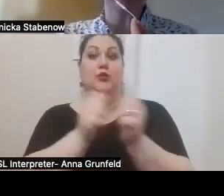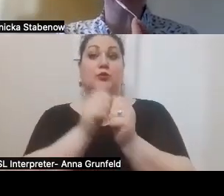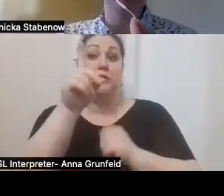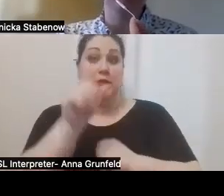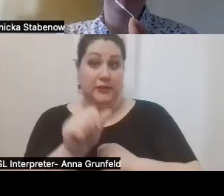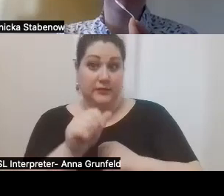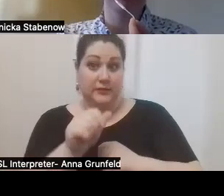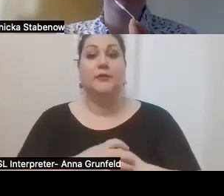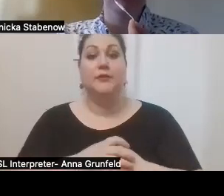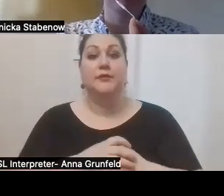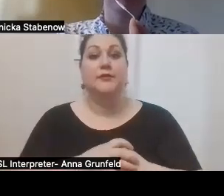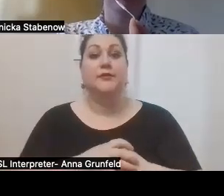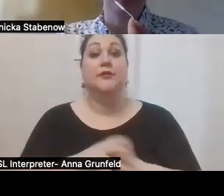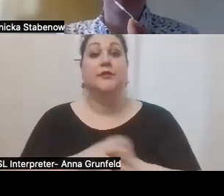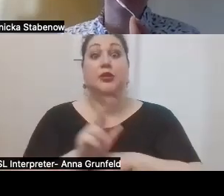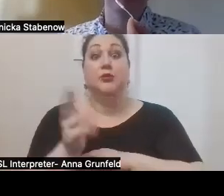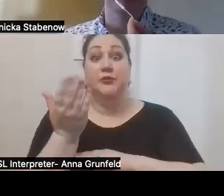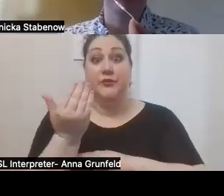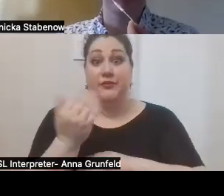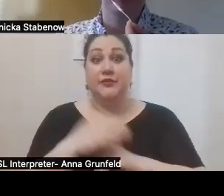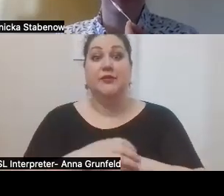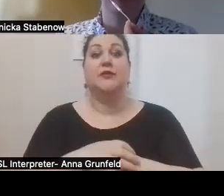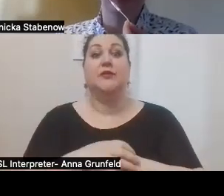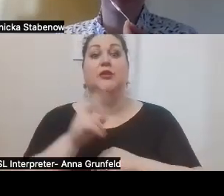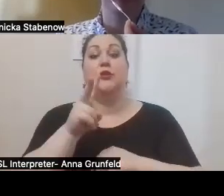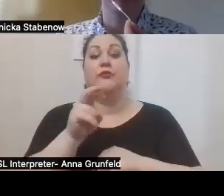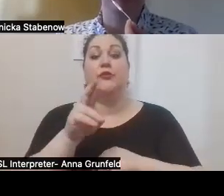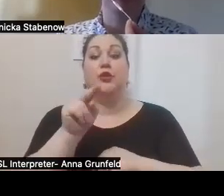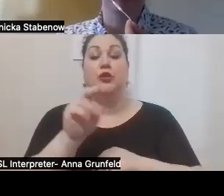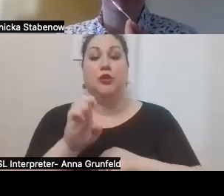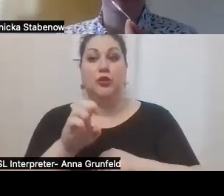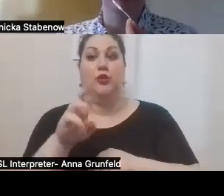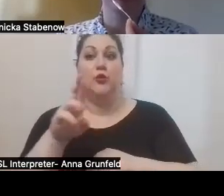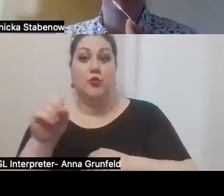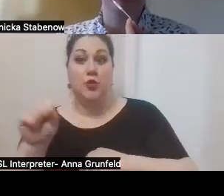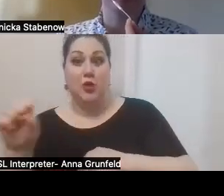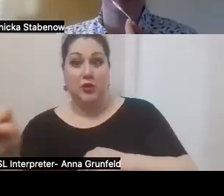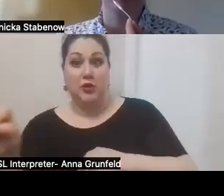At 3:15, Vern Ross, a traditional knowledge keeper will host an indigenous closing and